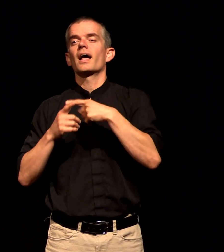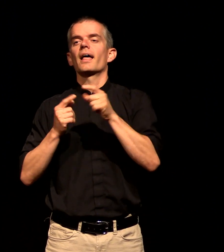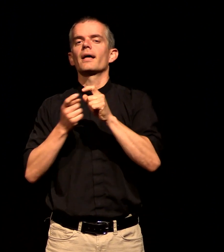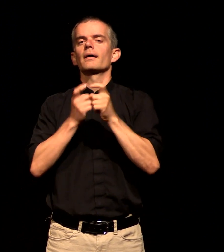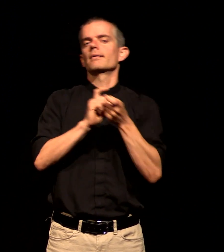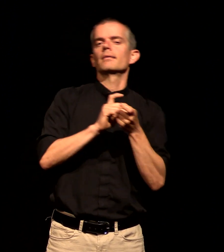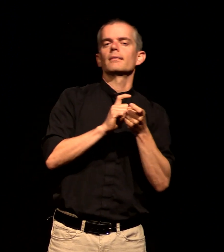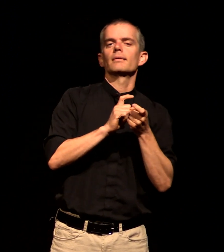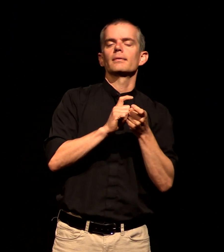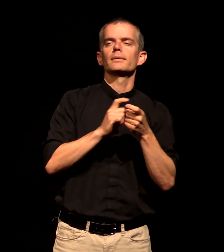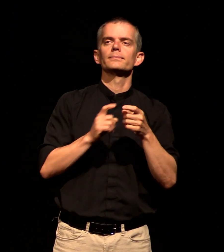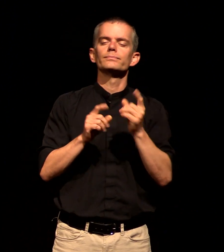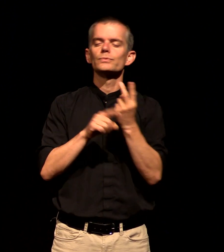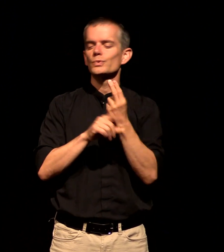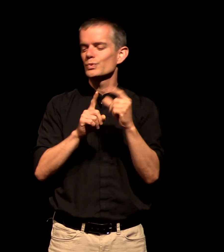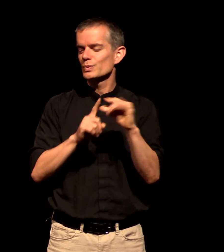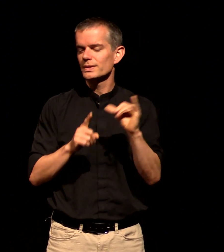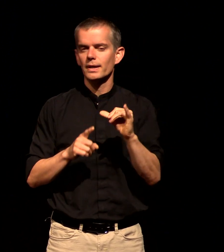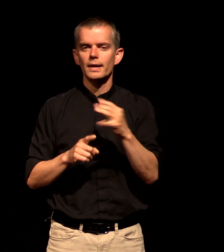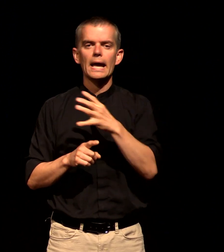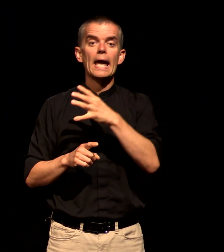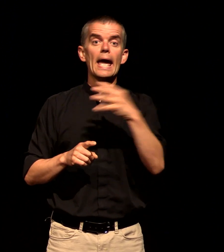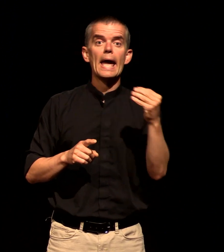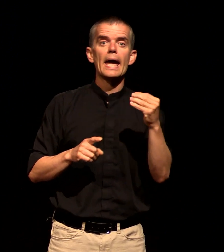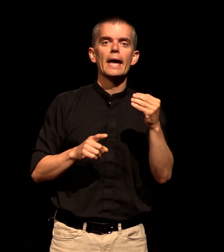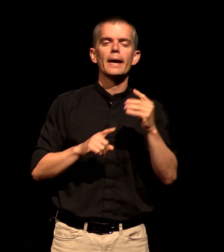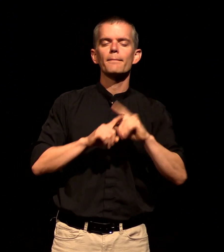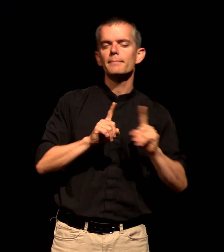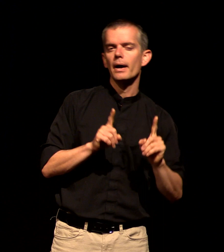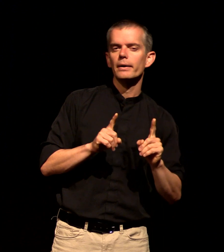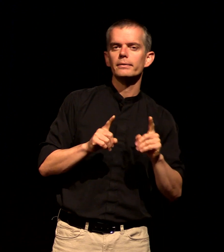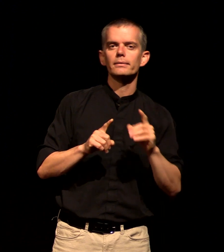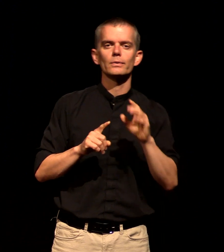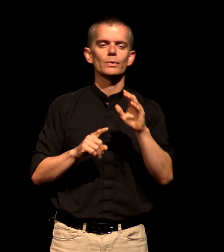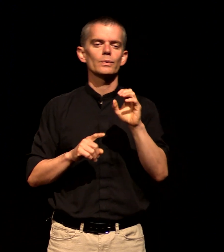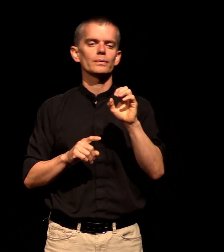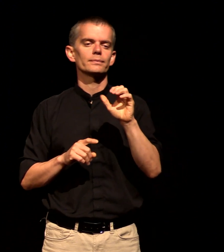pattern in the lament Psalms, it's a pivot, it's a turn with